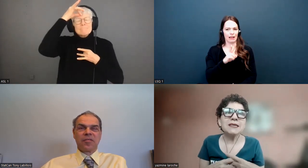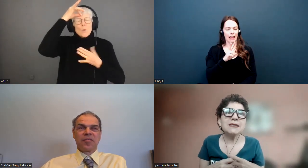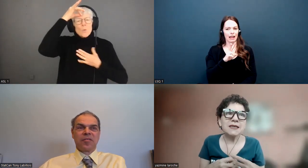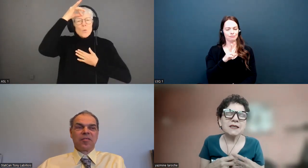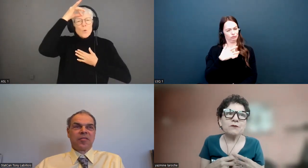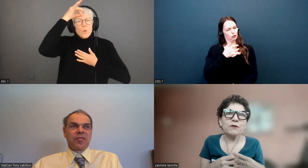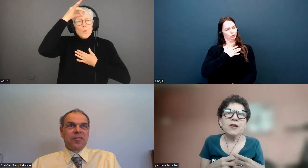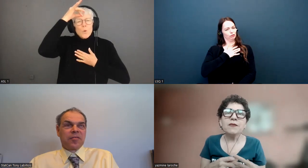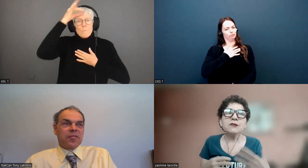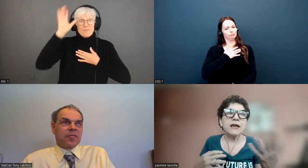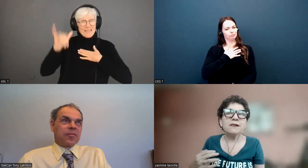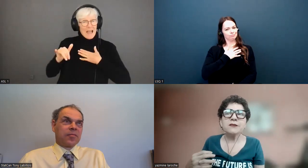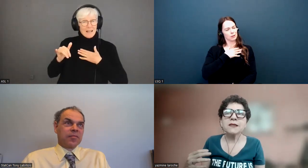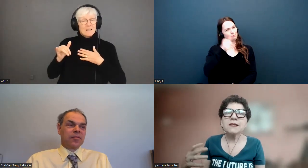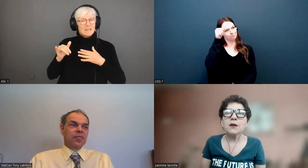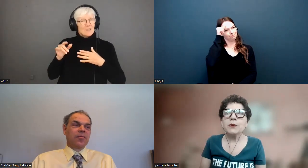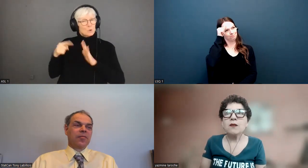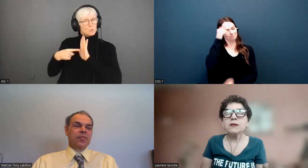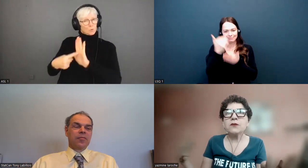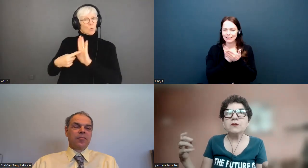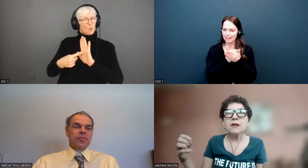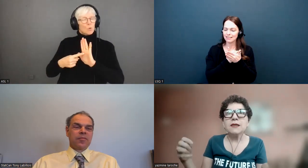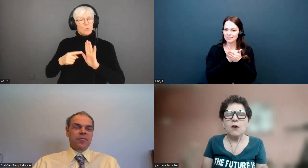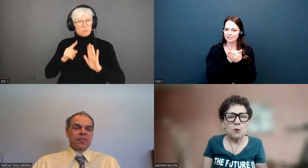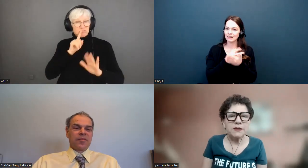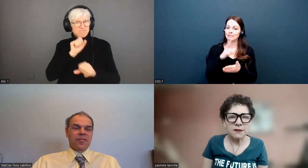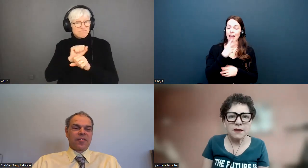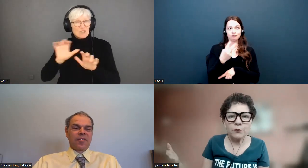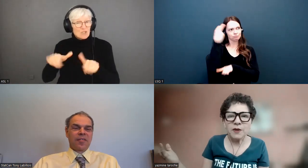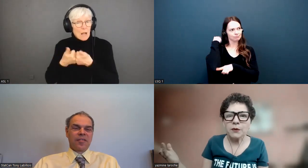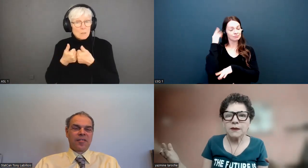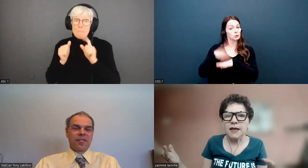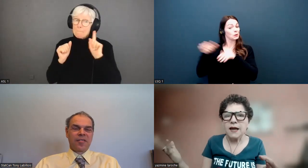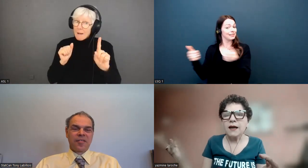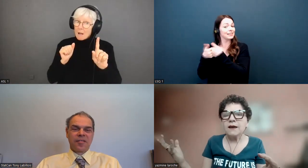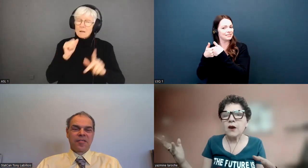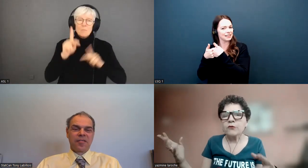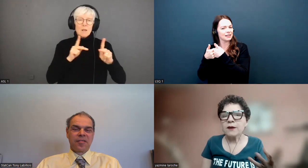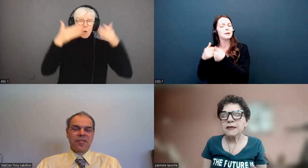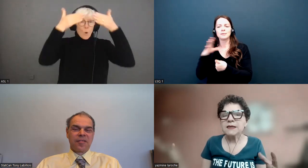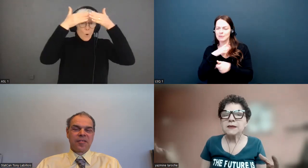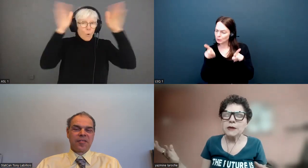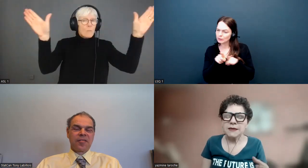indicative of the challenges but also the openness of people uh around accessibility